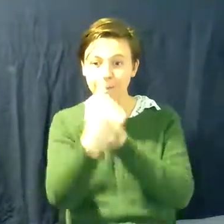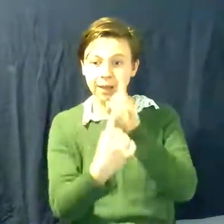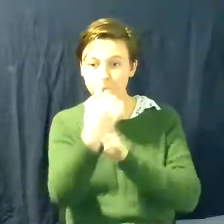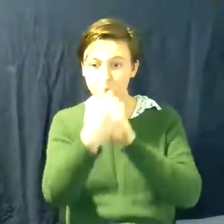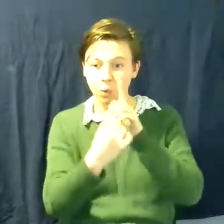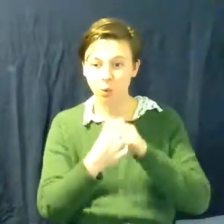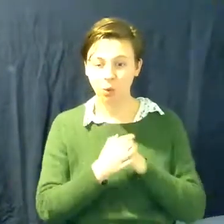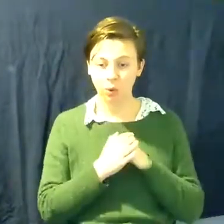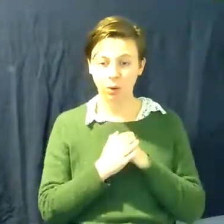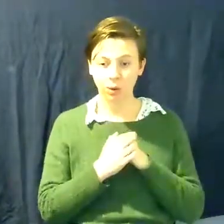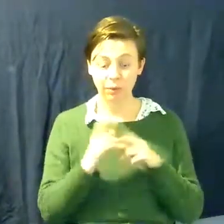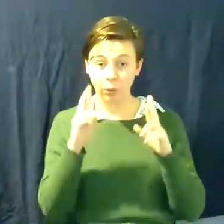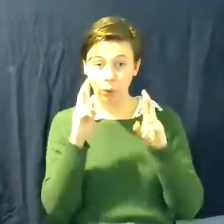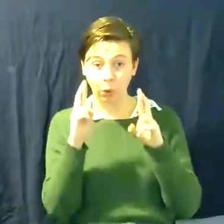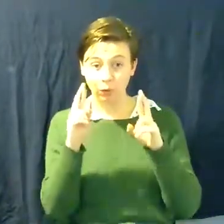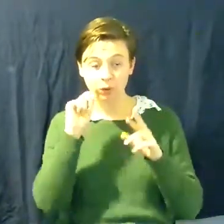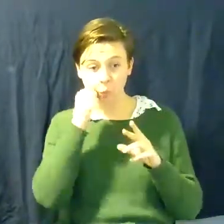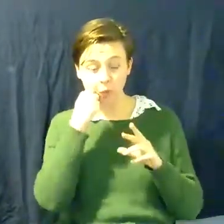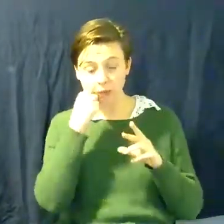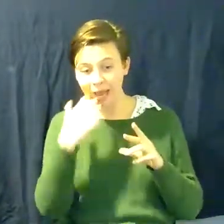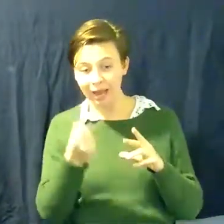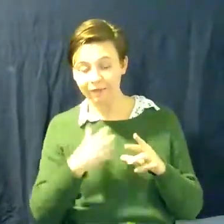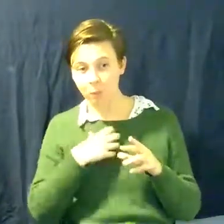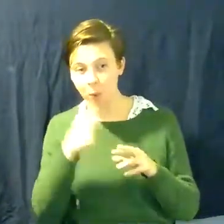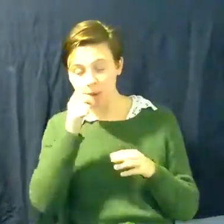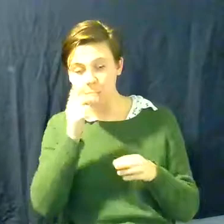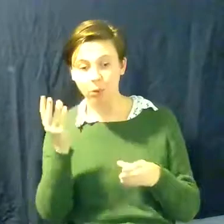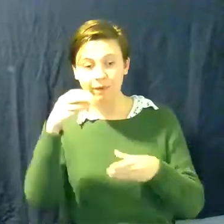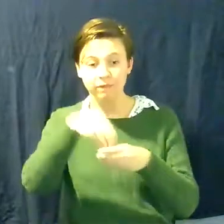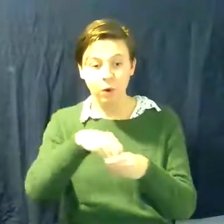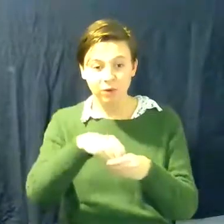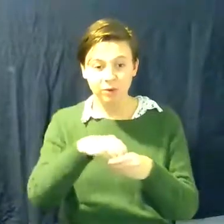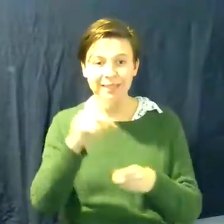of the people online who think they would like to participate